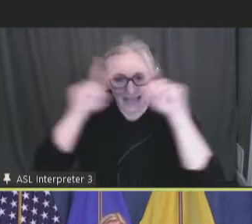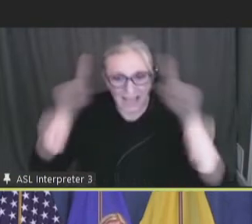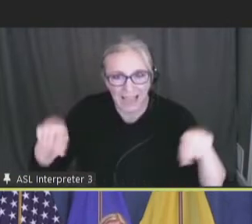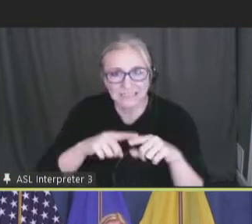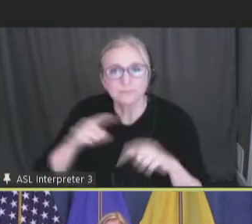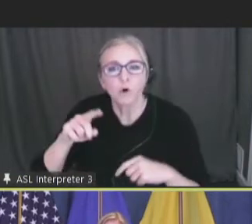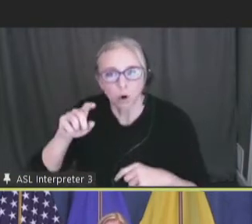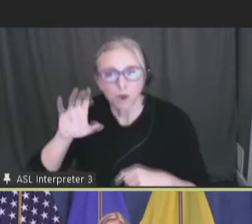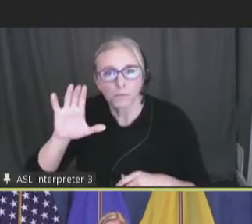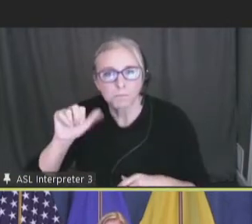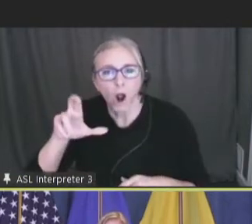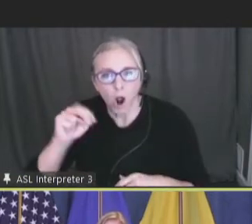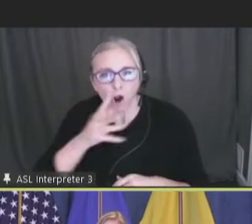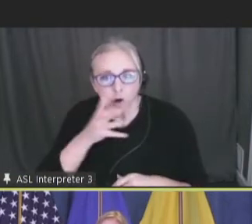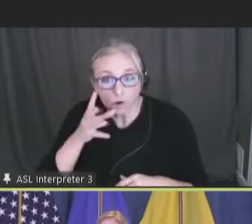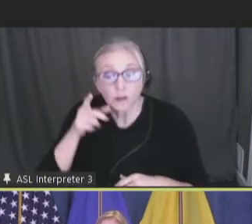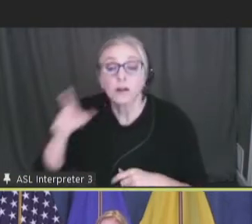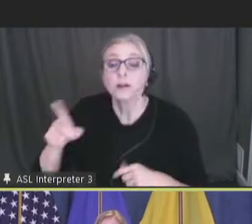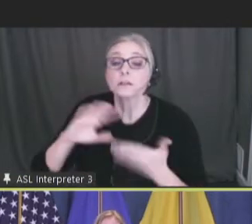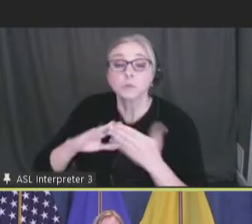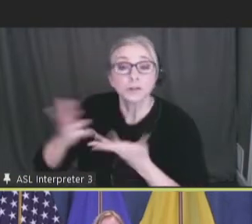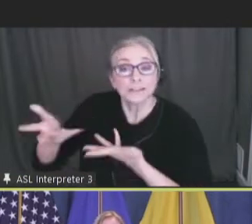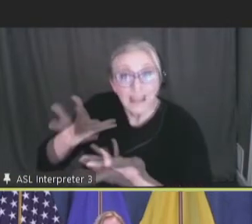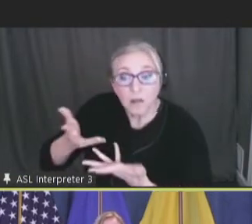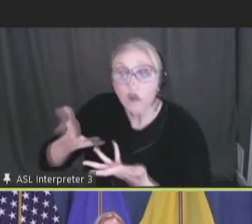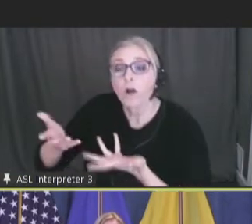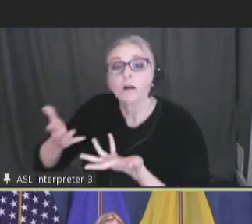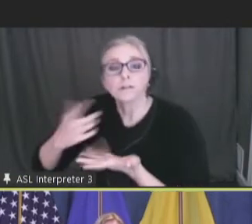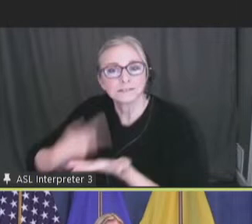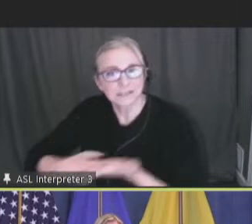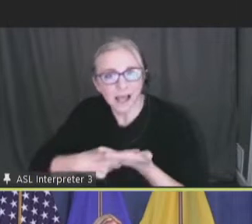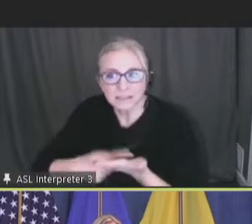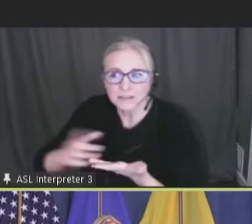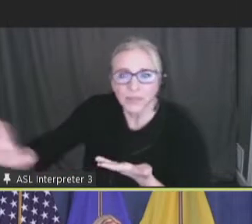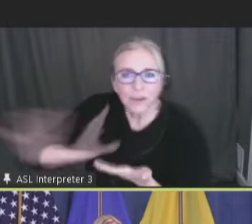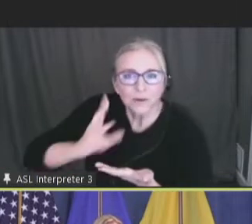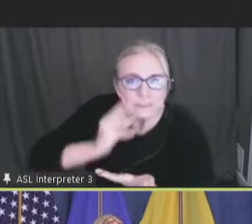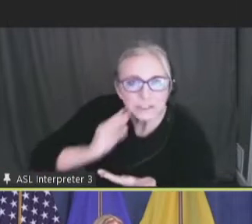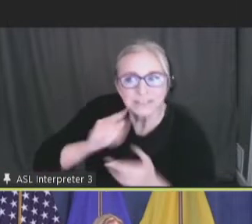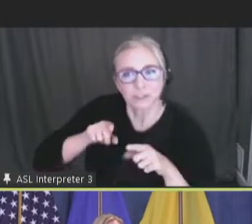engage in community dialogue and conversations around their experiences during the pandemic.